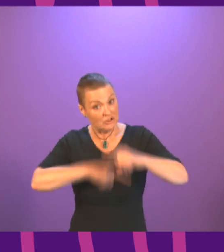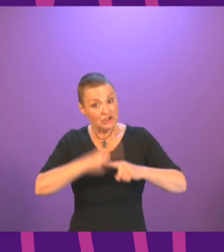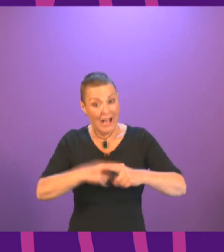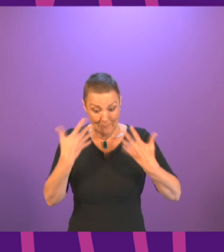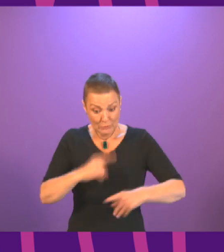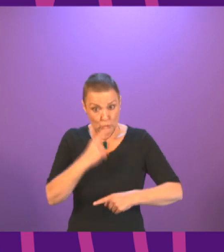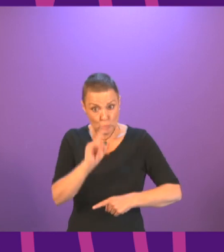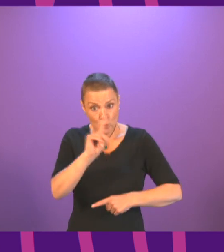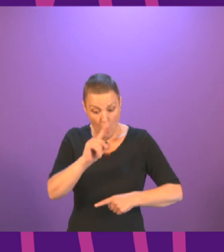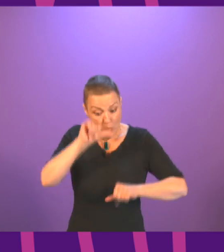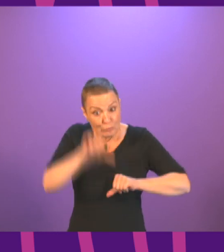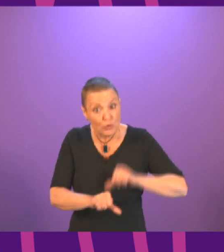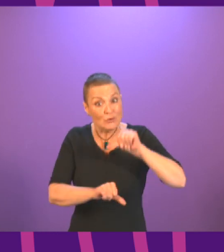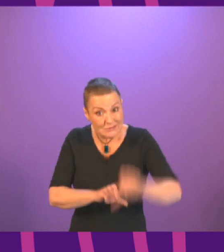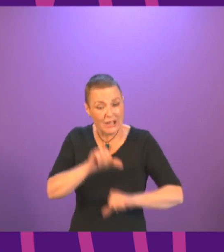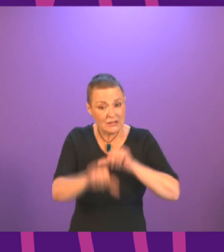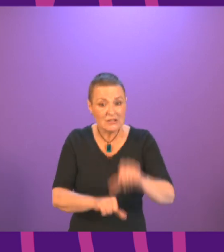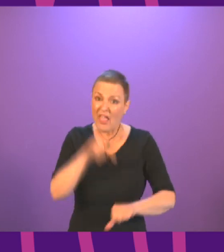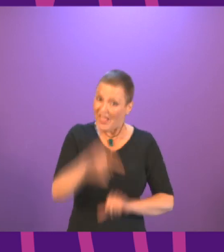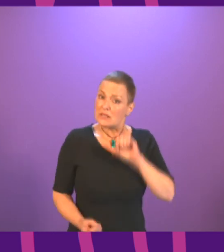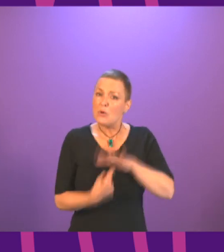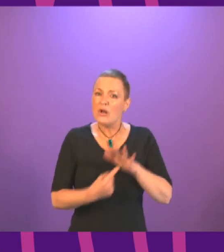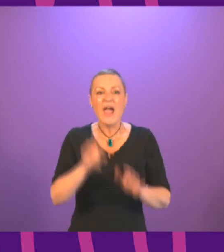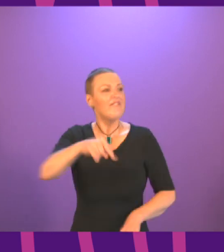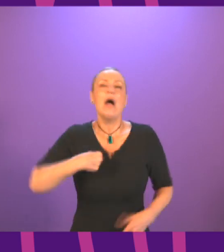process that is under way, and that process is important. If I was to stand here right